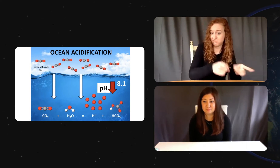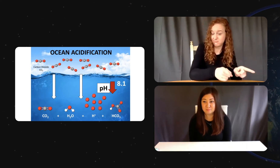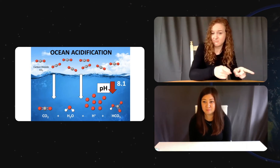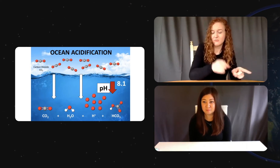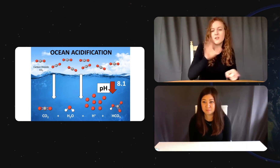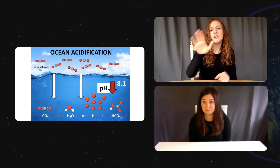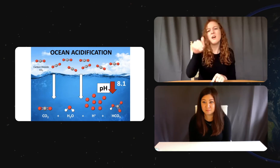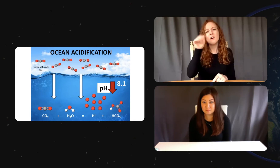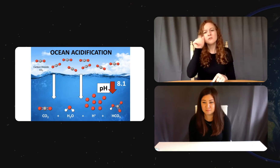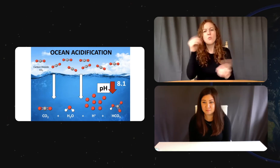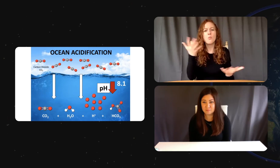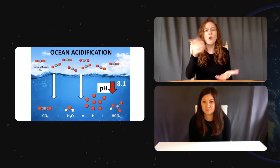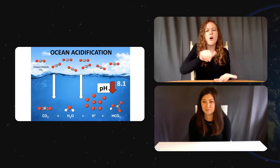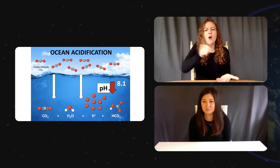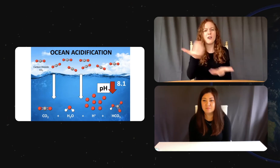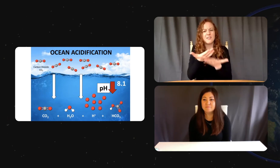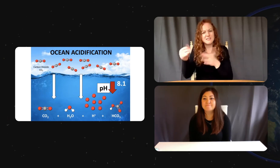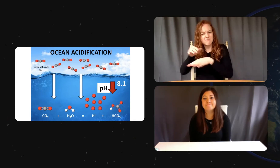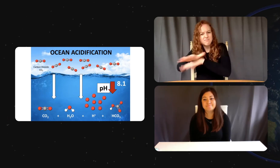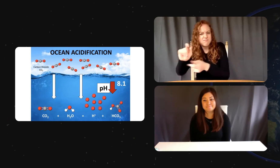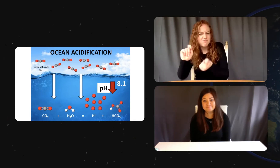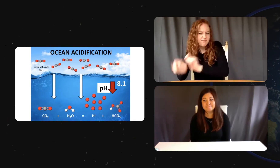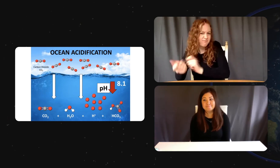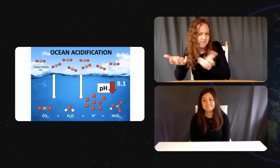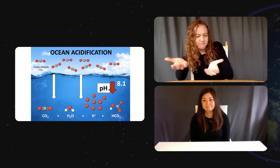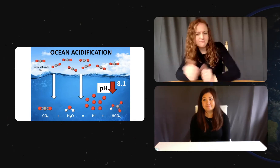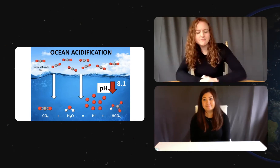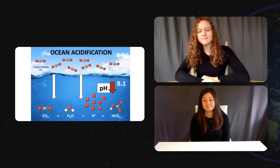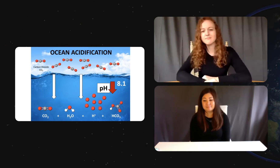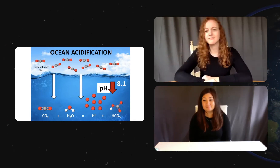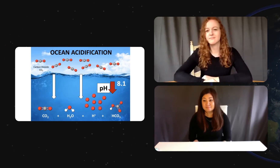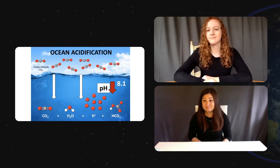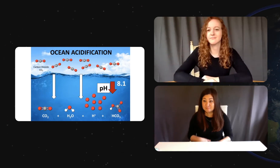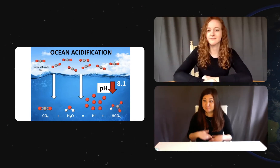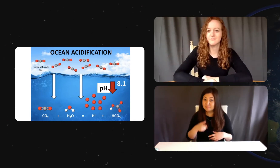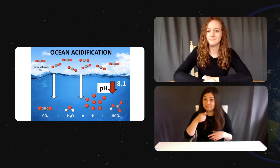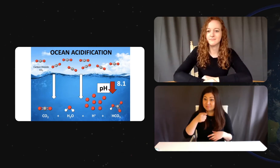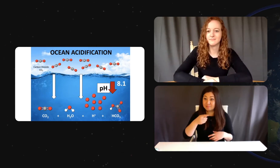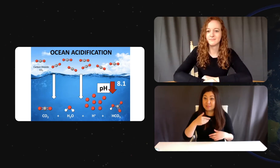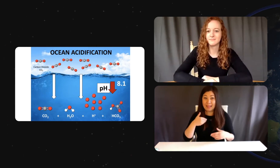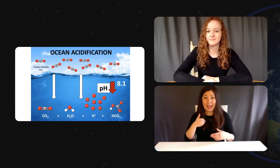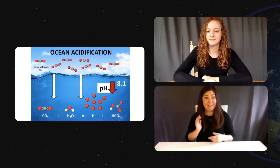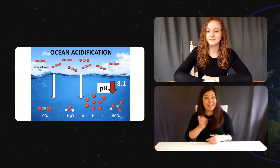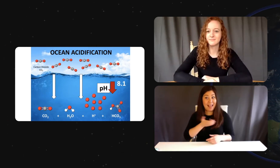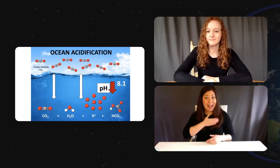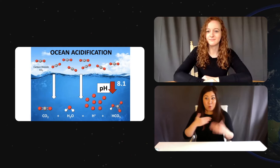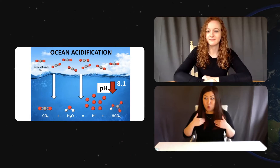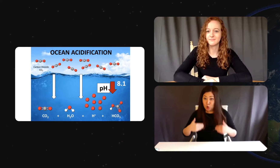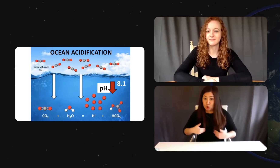What we do in one place affects other places. True.